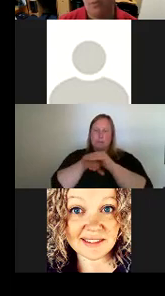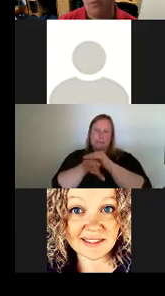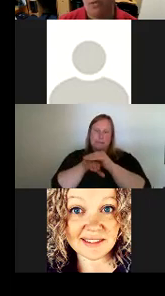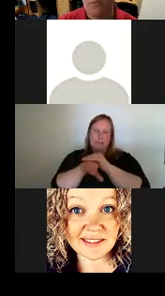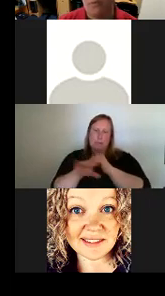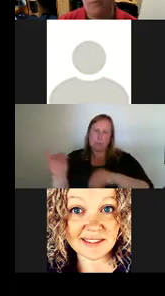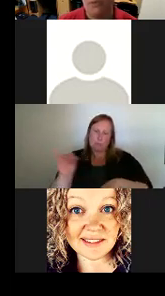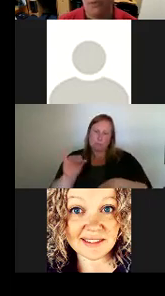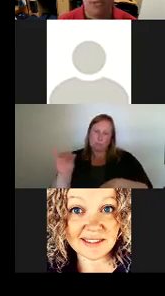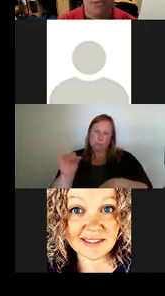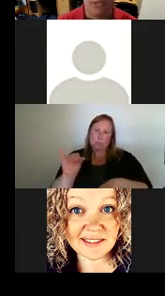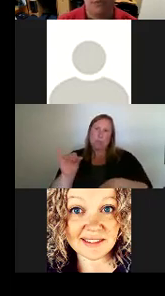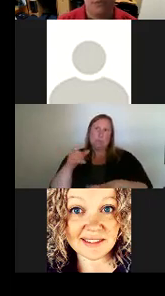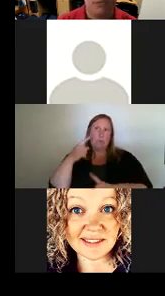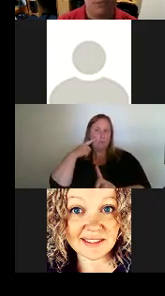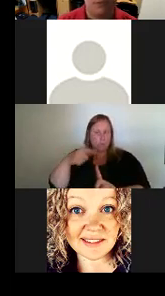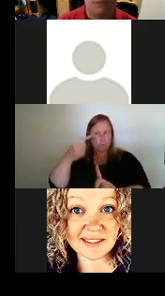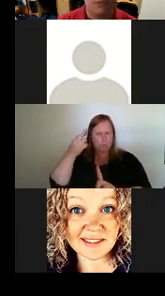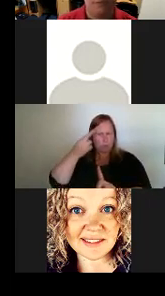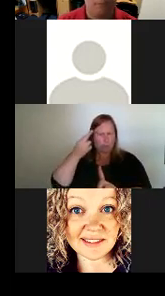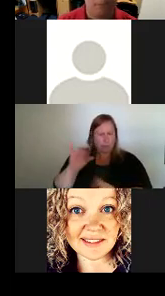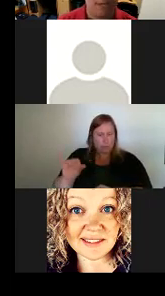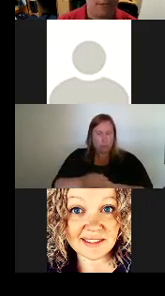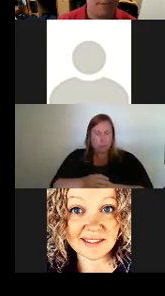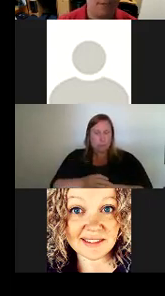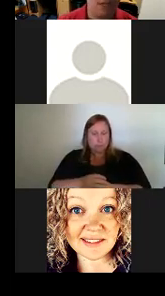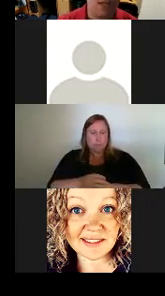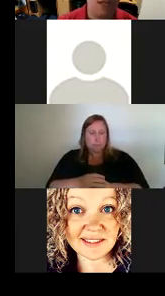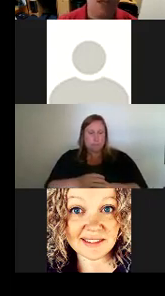THAT'S REALLY IMPORTANT FOR BOTH YOU AND YOUR STUDENTS OR CLIENTS.